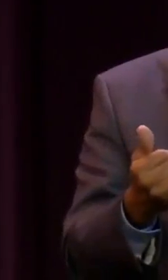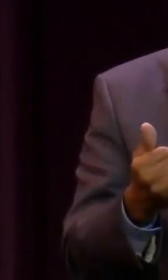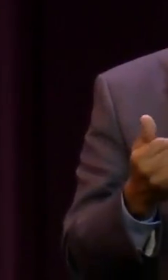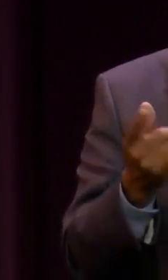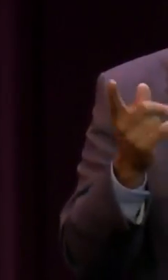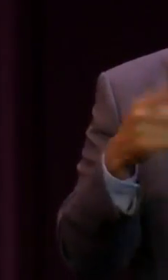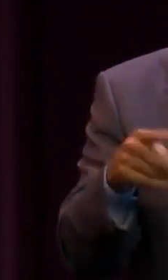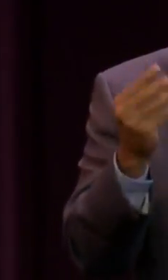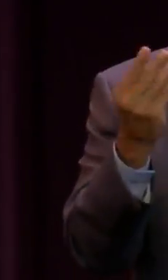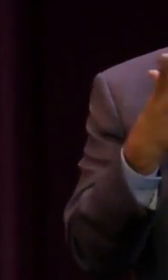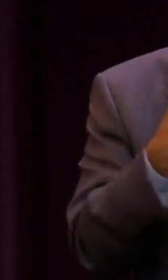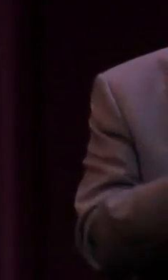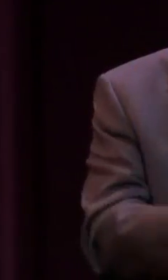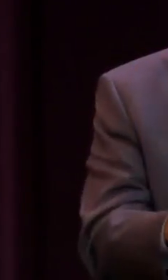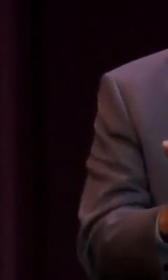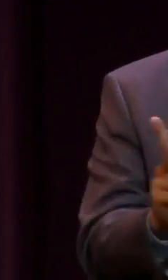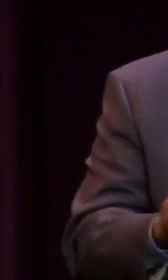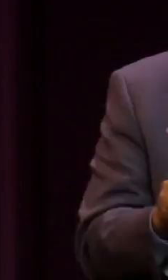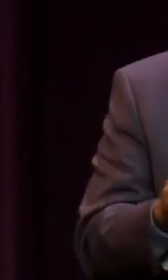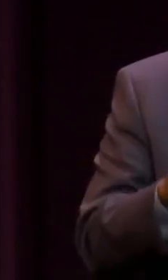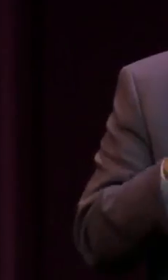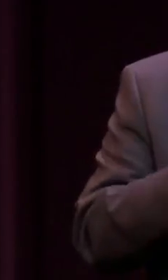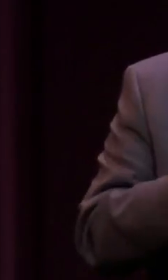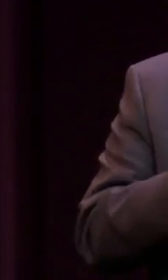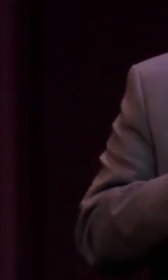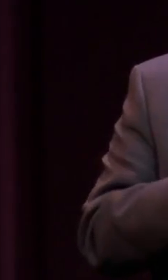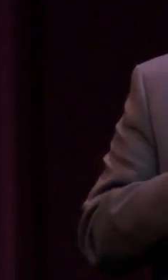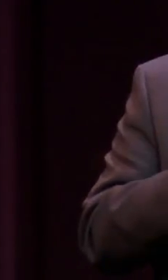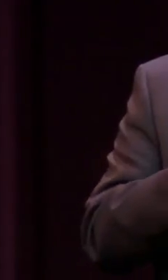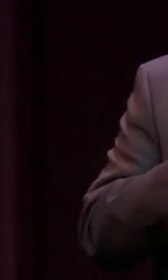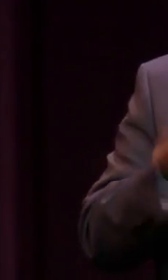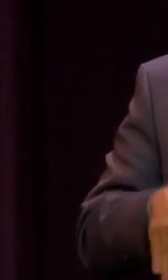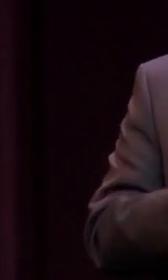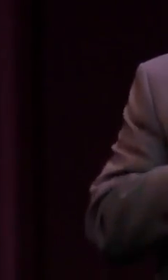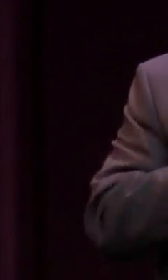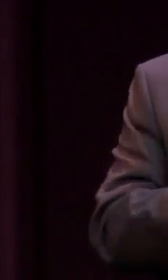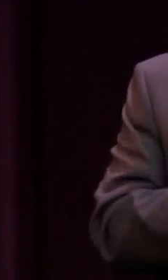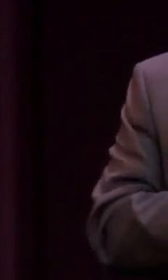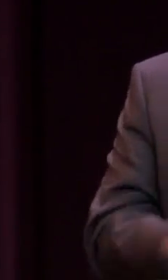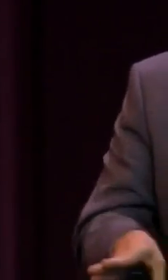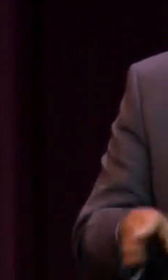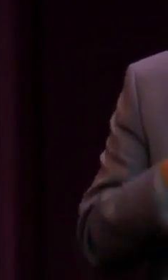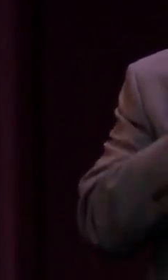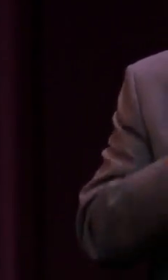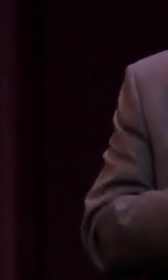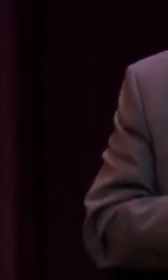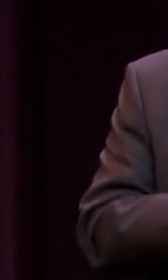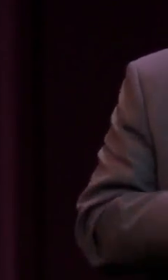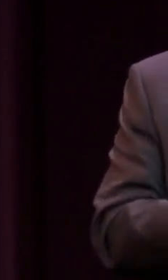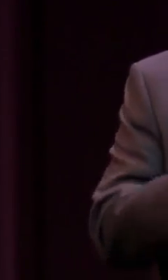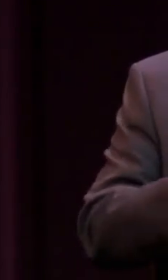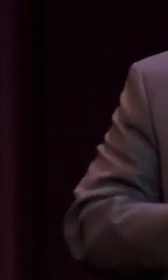FOLKS IN PUERTO RICO YOU NEED TO GET YOUR HOUSE IN ORDER, YOU HAVEN'T EARNED YOUR RIGHT TO BE A STATE.